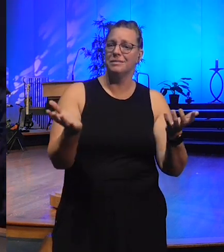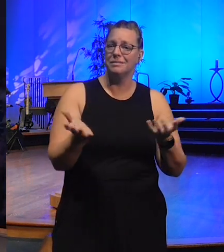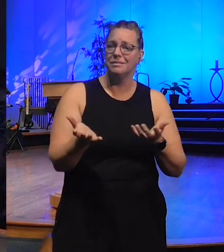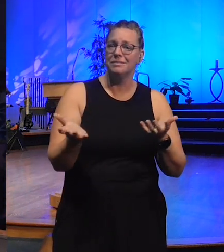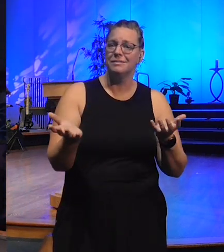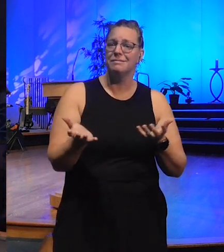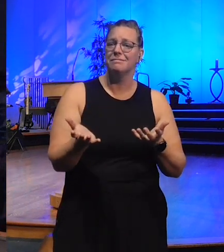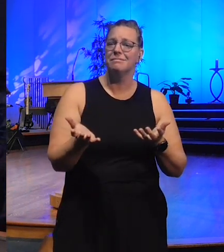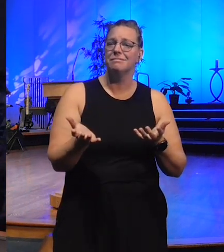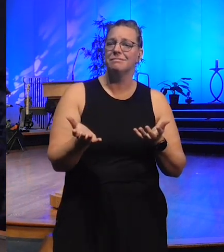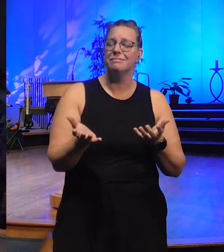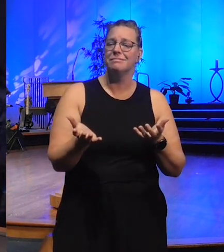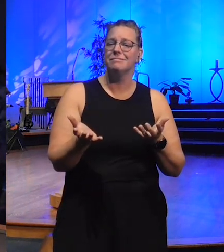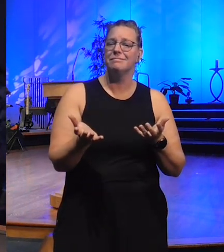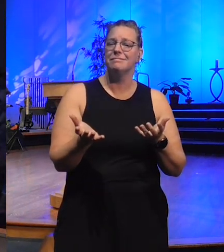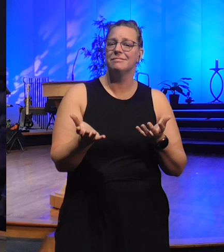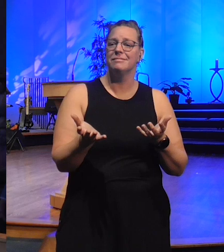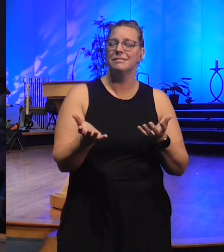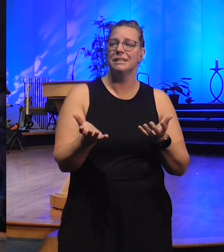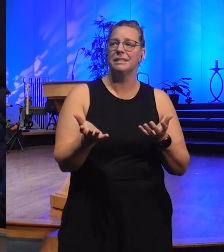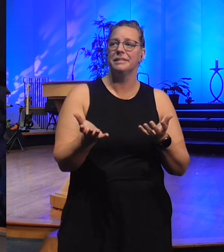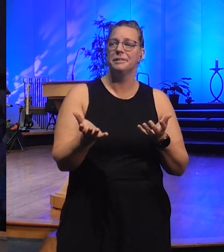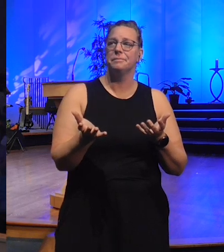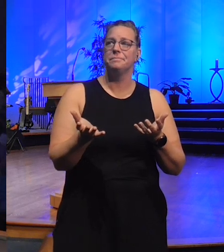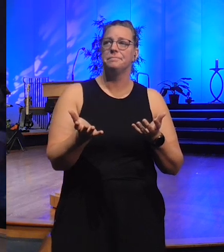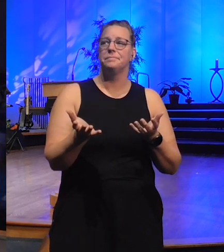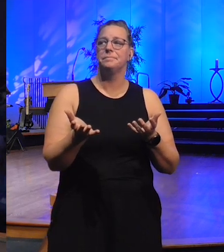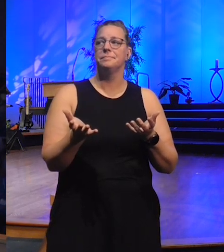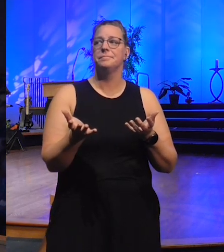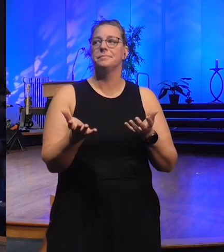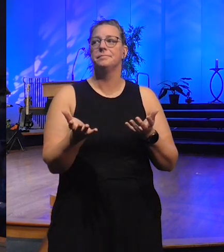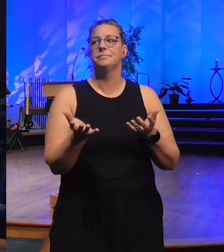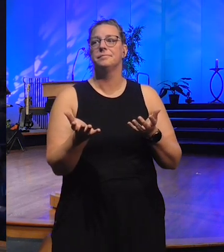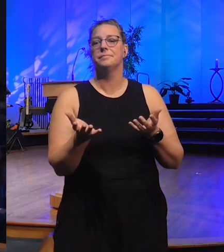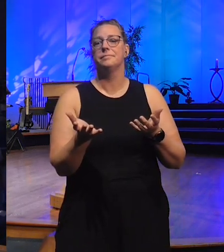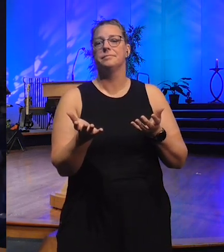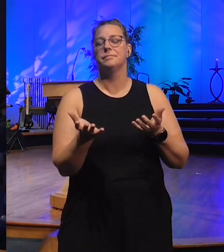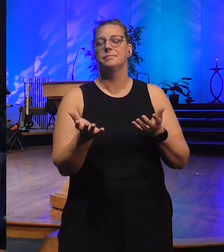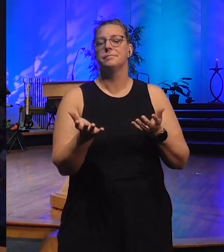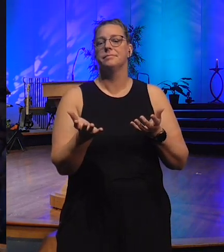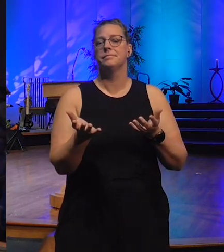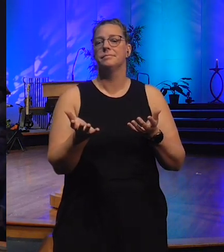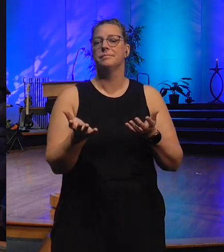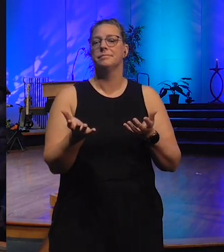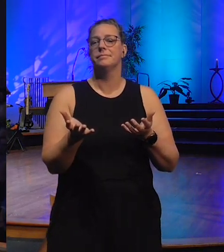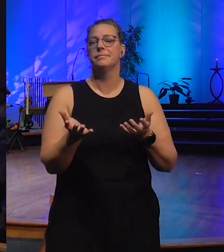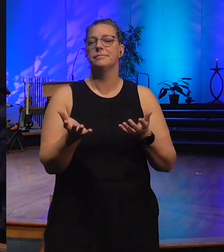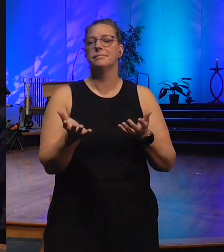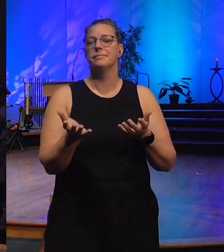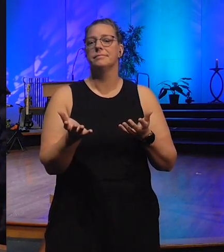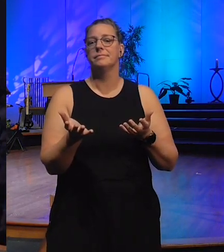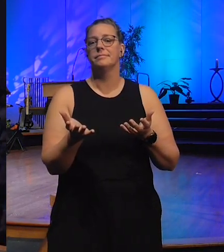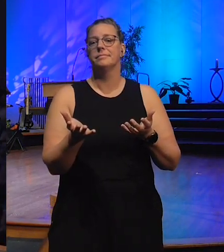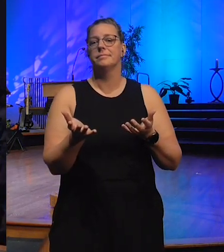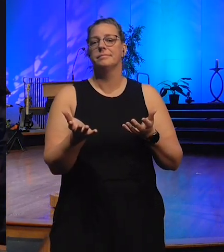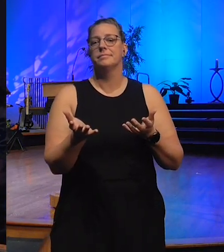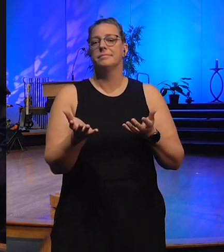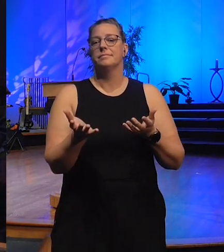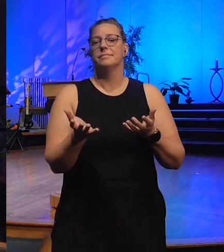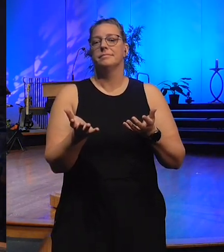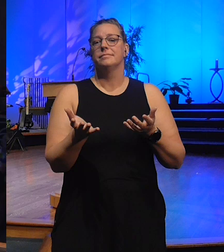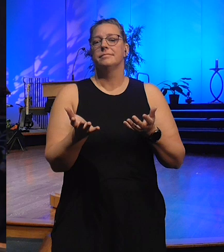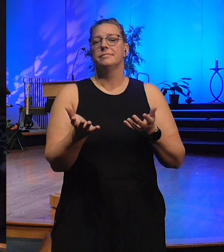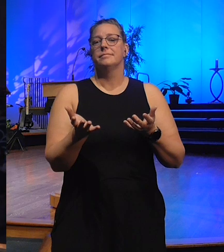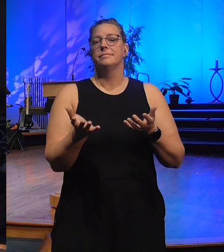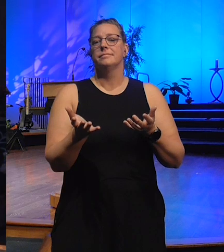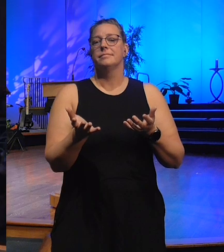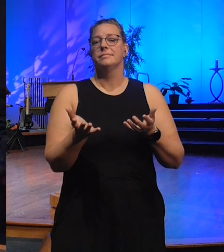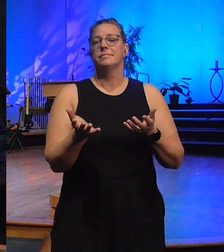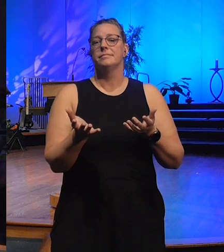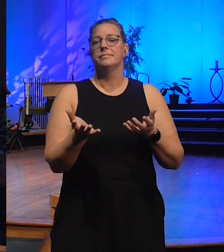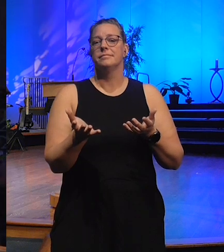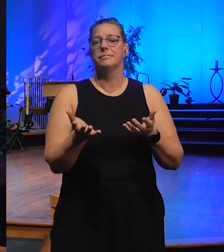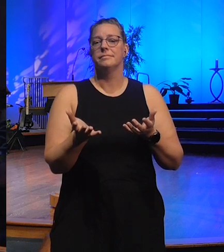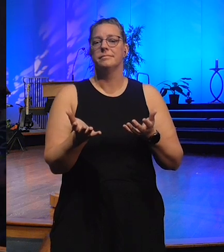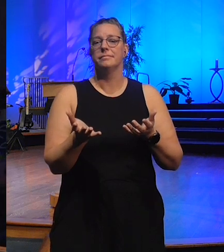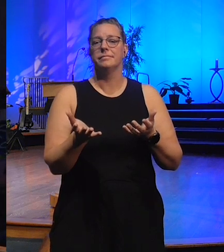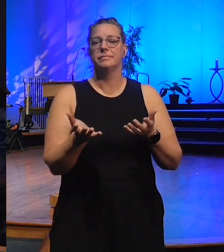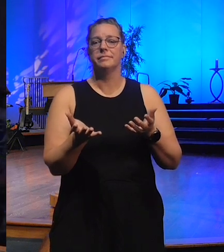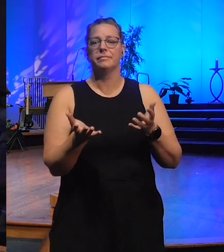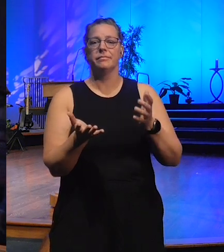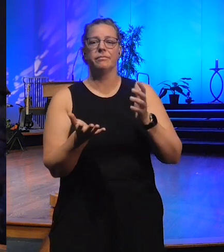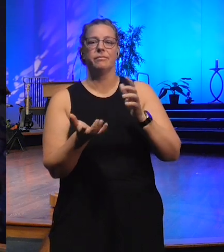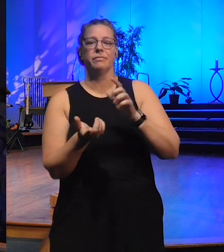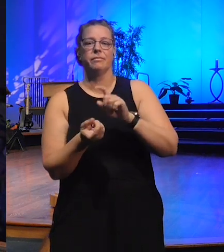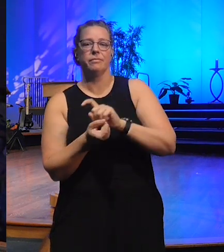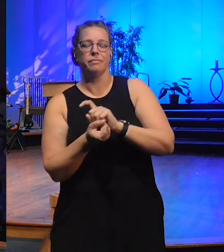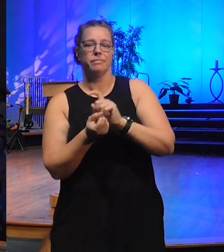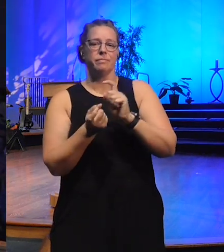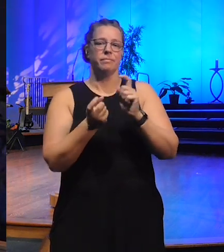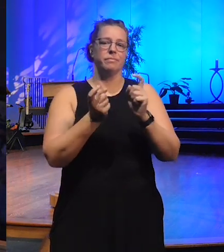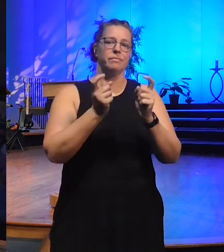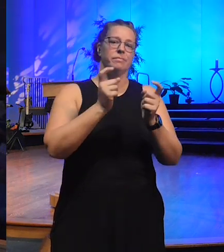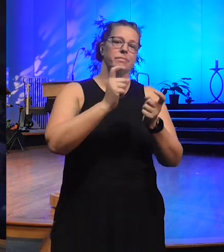am just a little